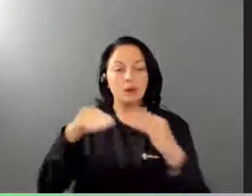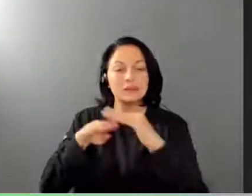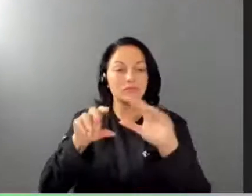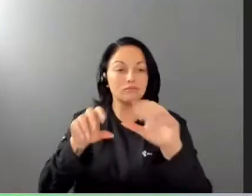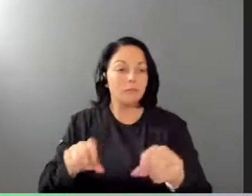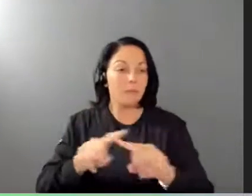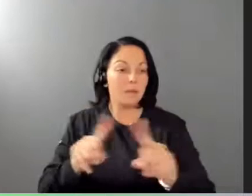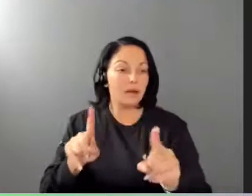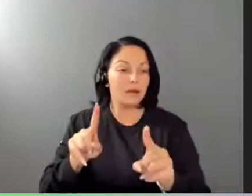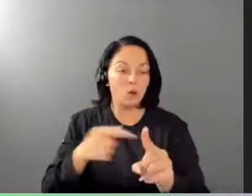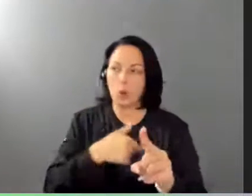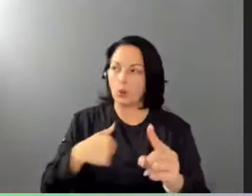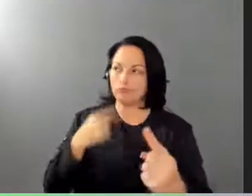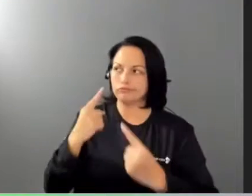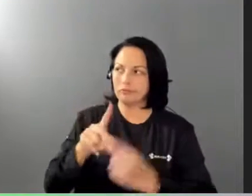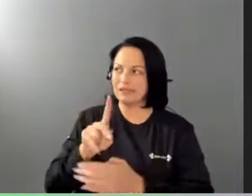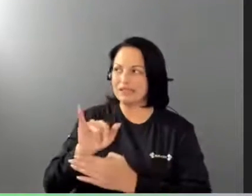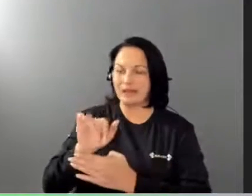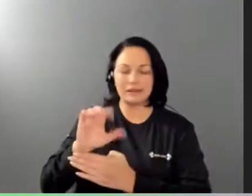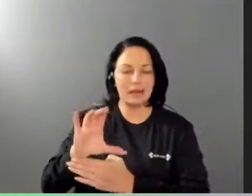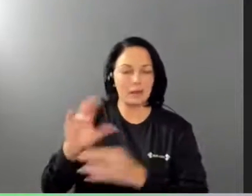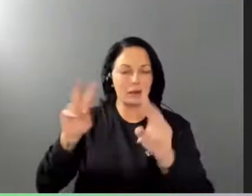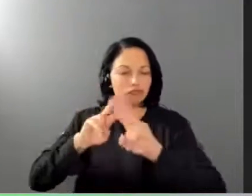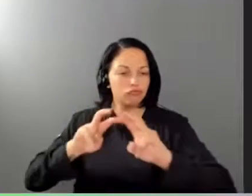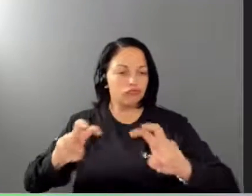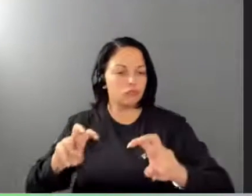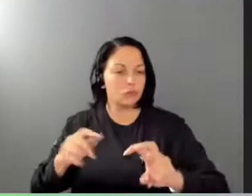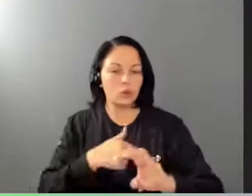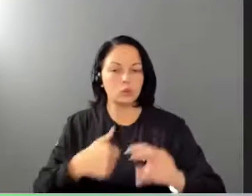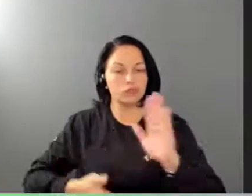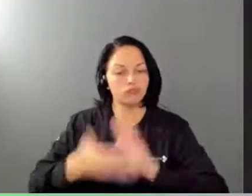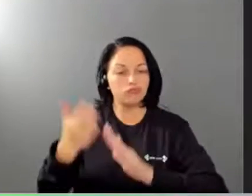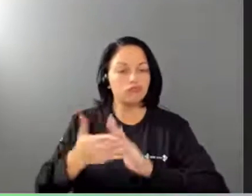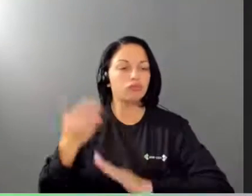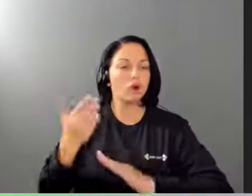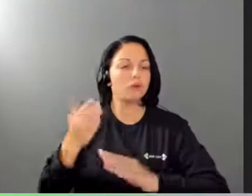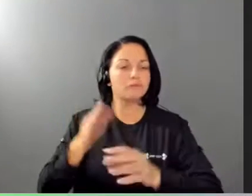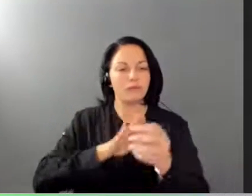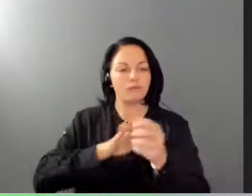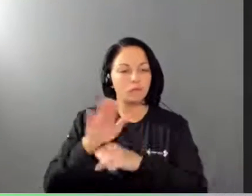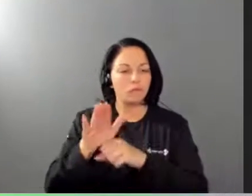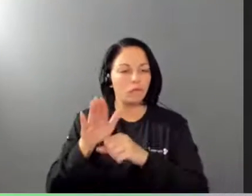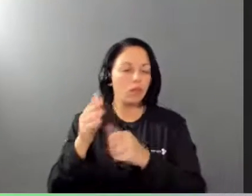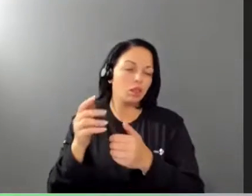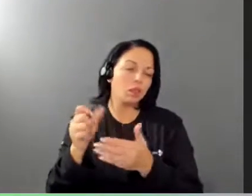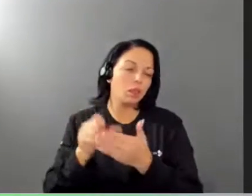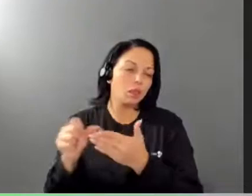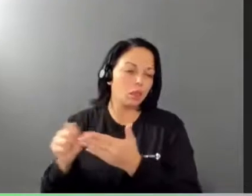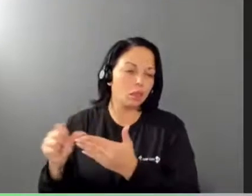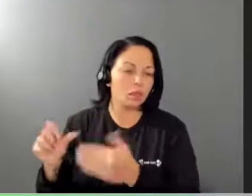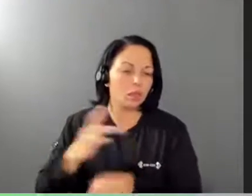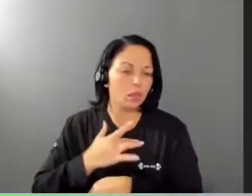the X scan is a little indicative of some HTML validation for accessibility. What we consider that dynamic